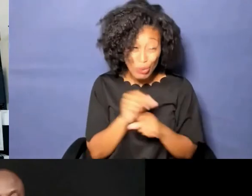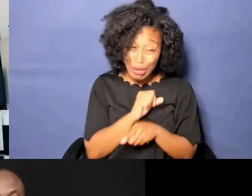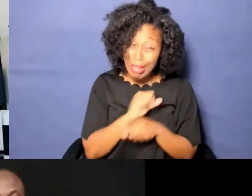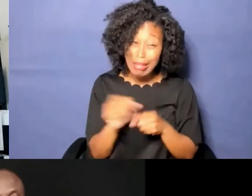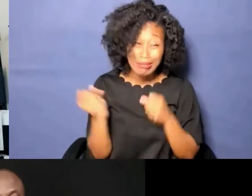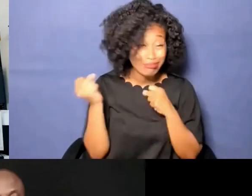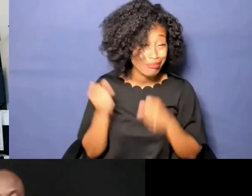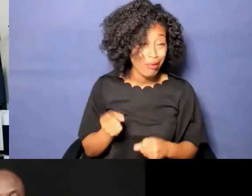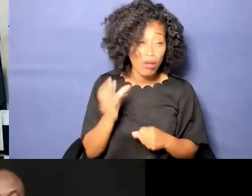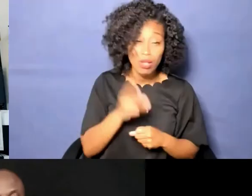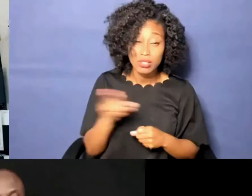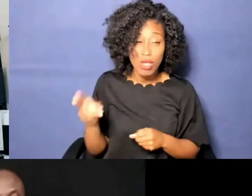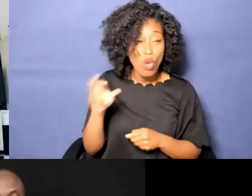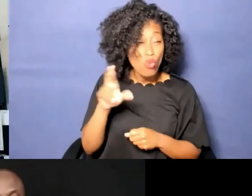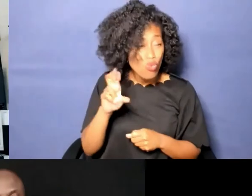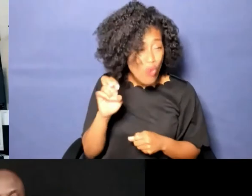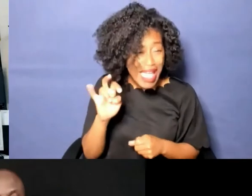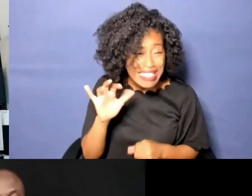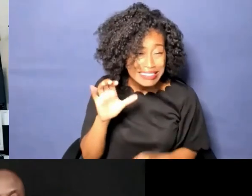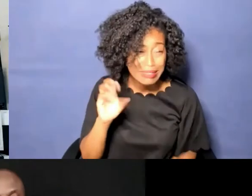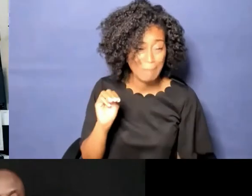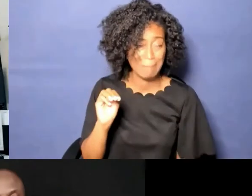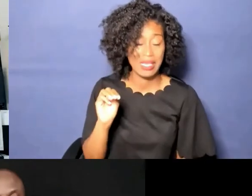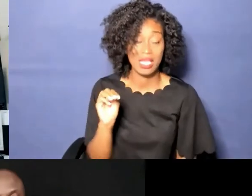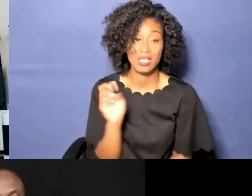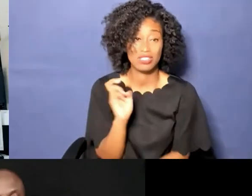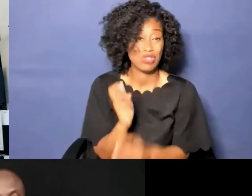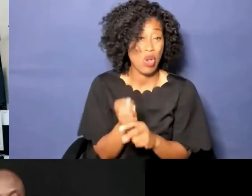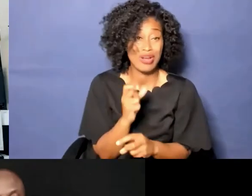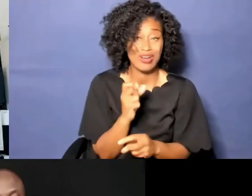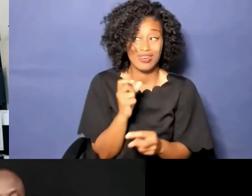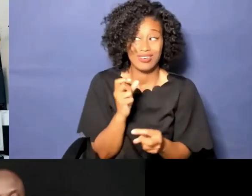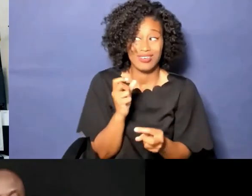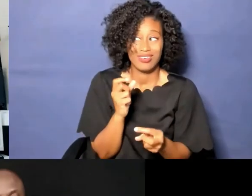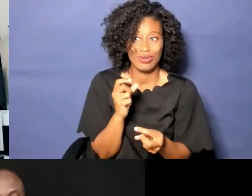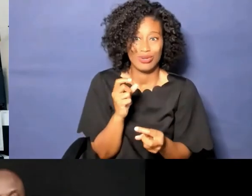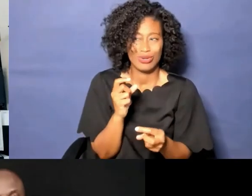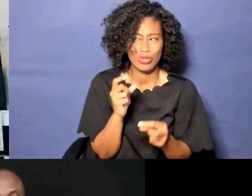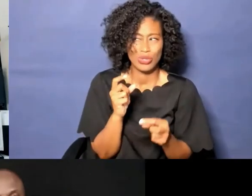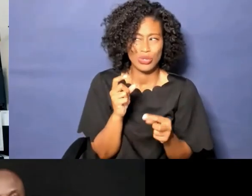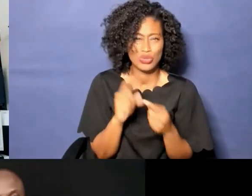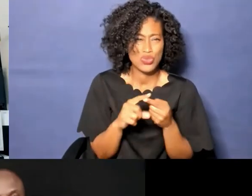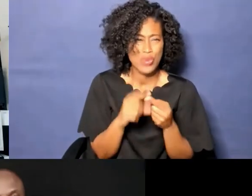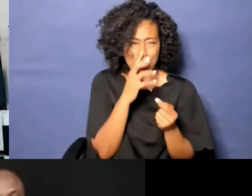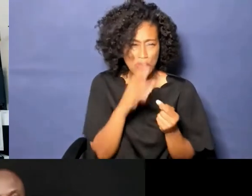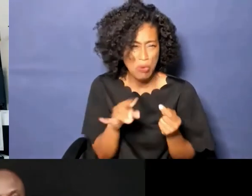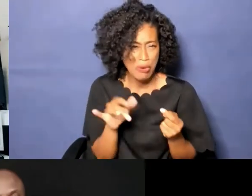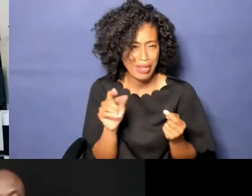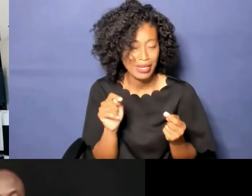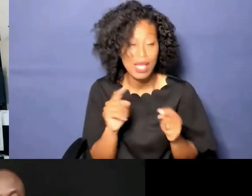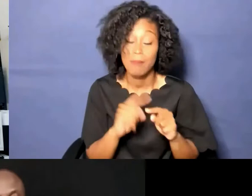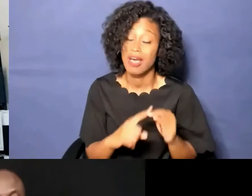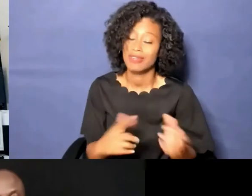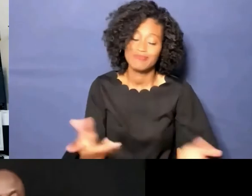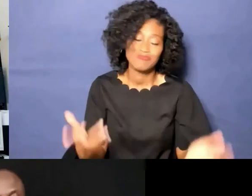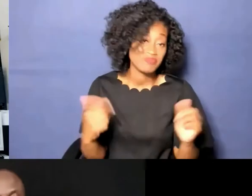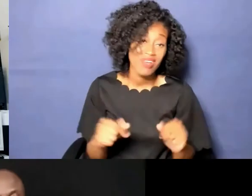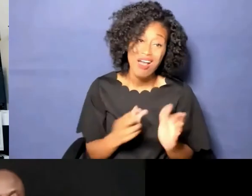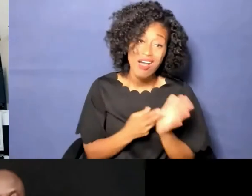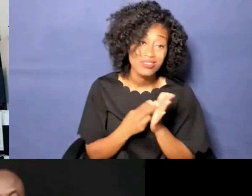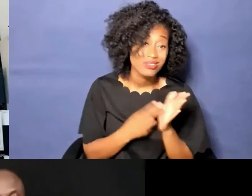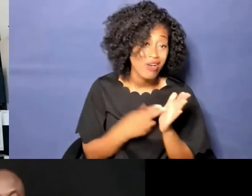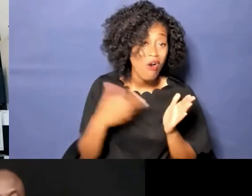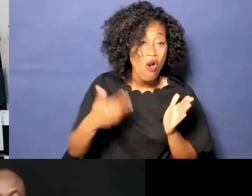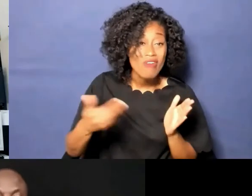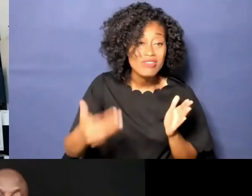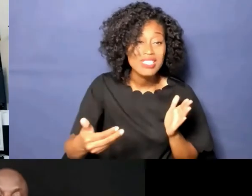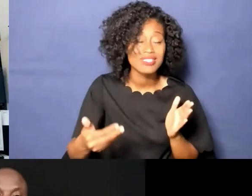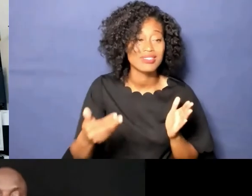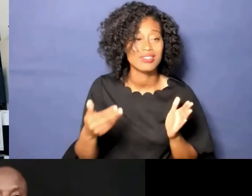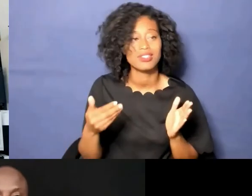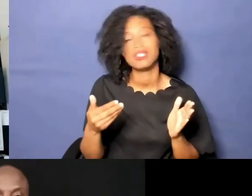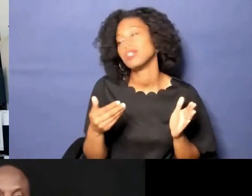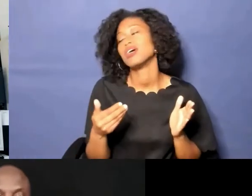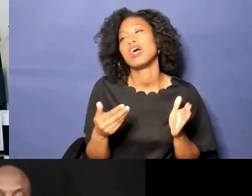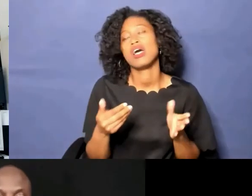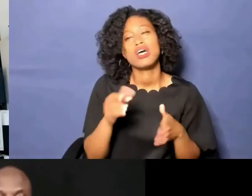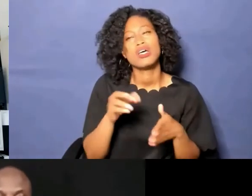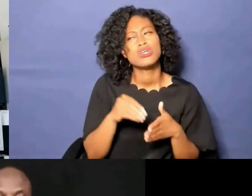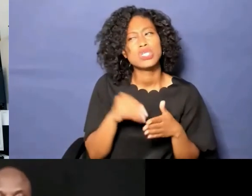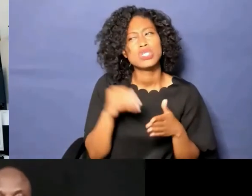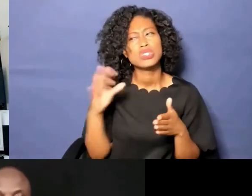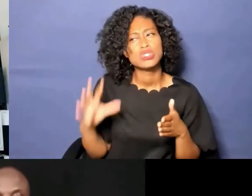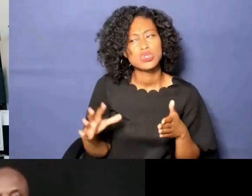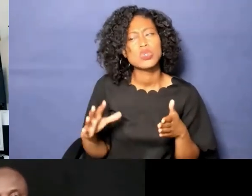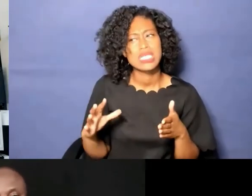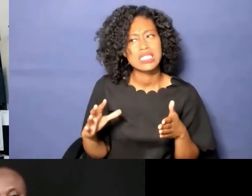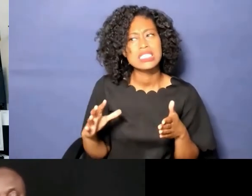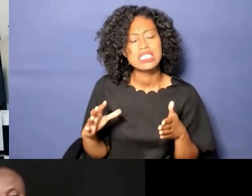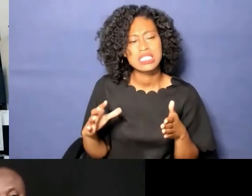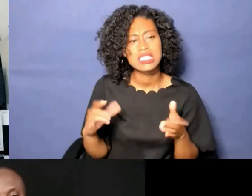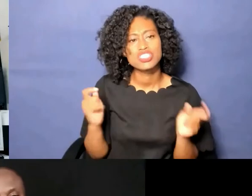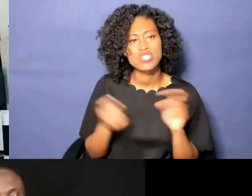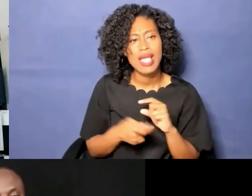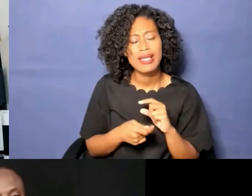Hard to not know it. But students are really change. They see their eyes open and they can